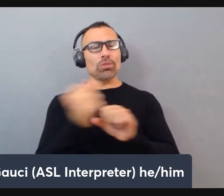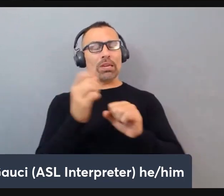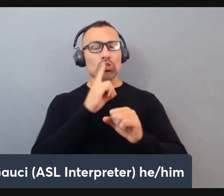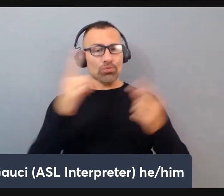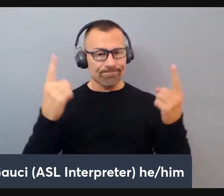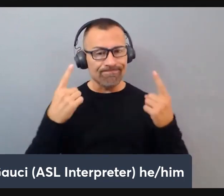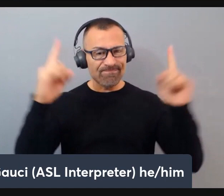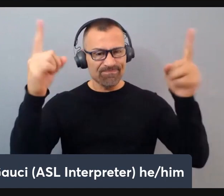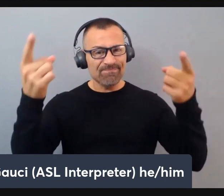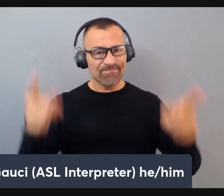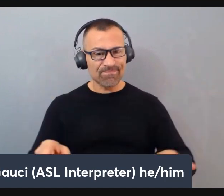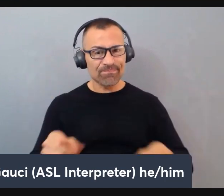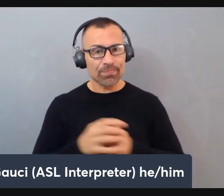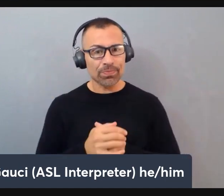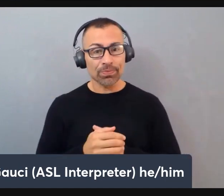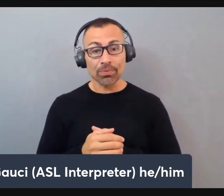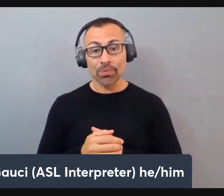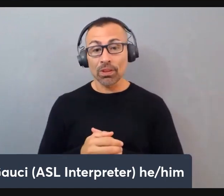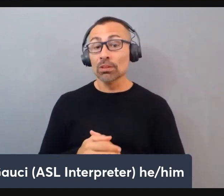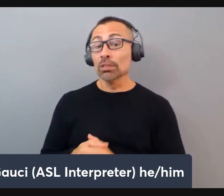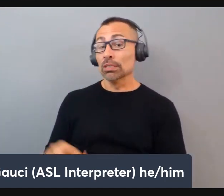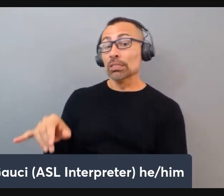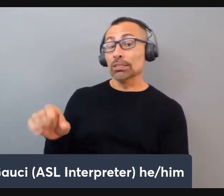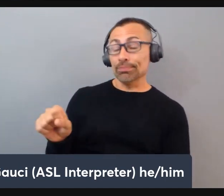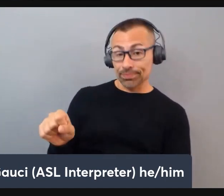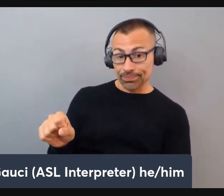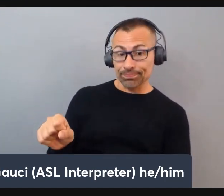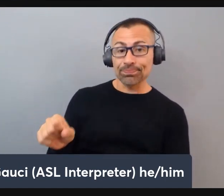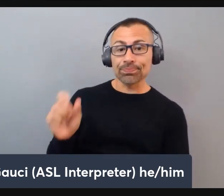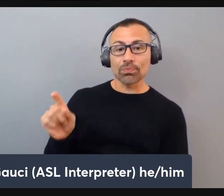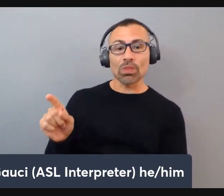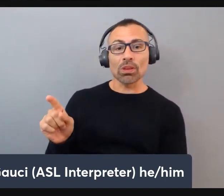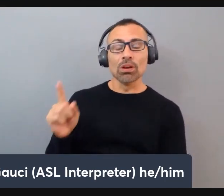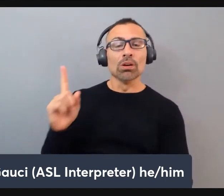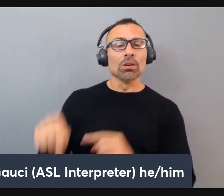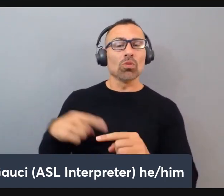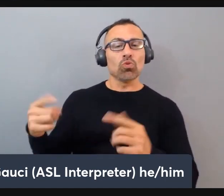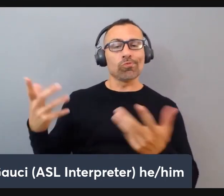So, when a service reaches a point where it's huge and there's really high traffic,